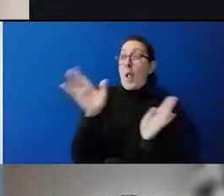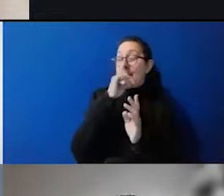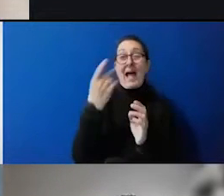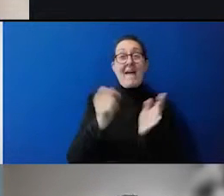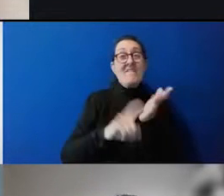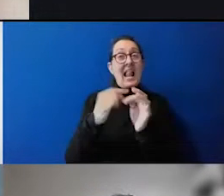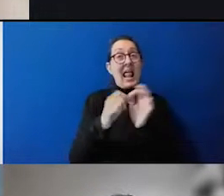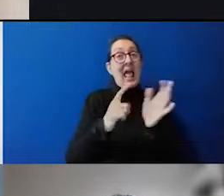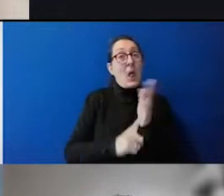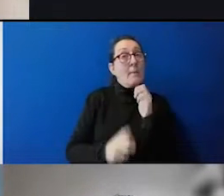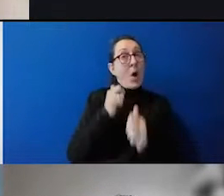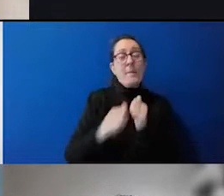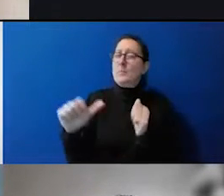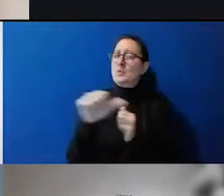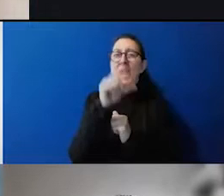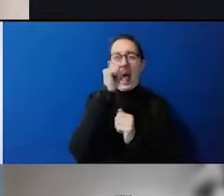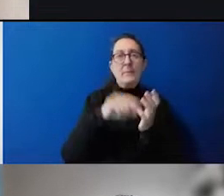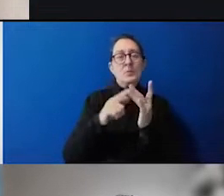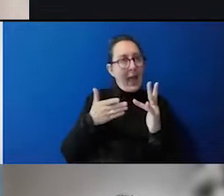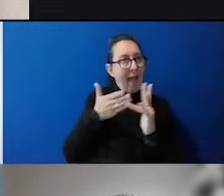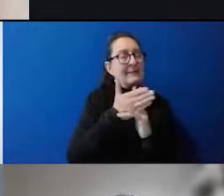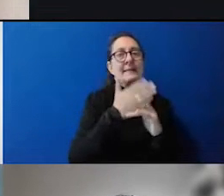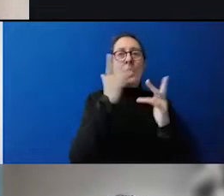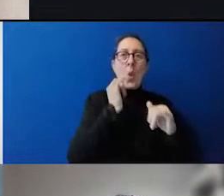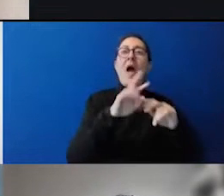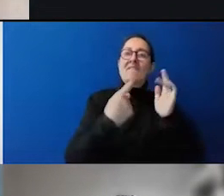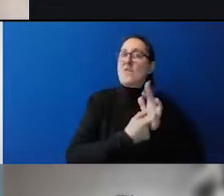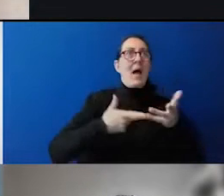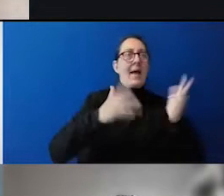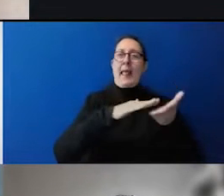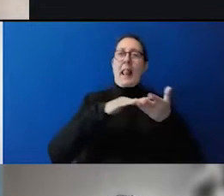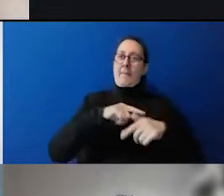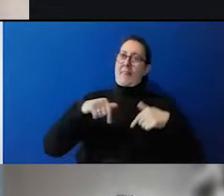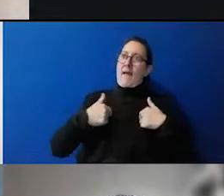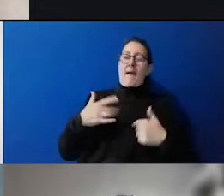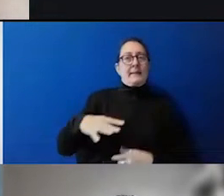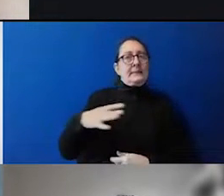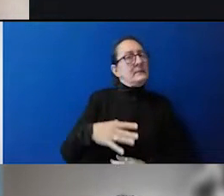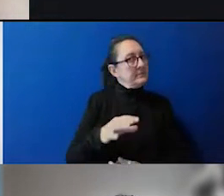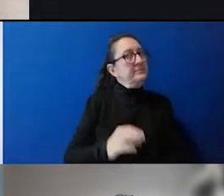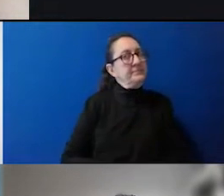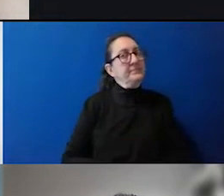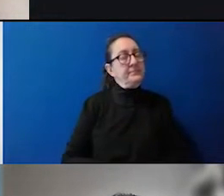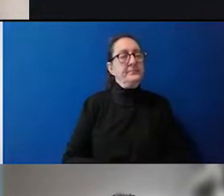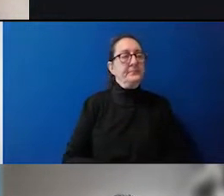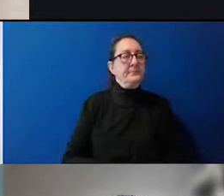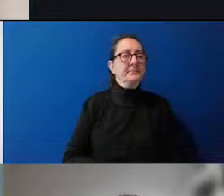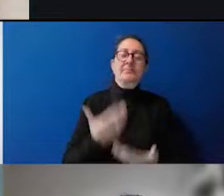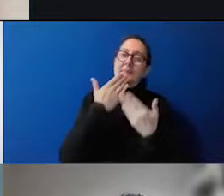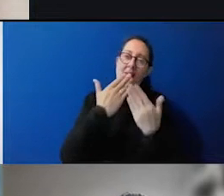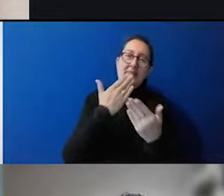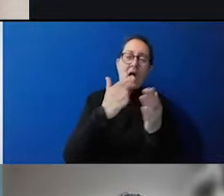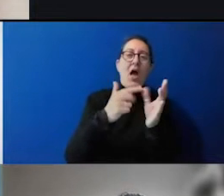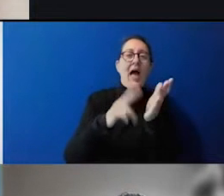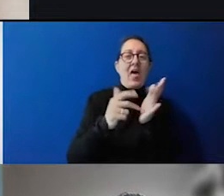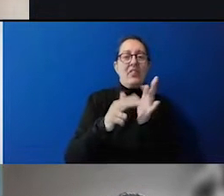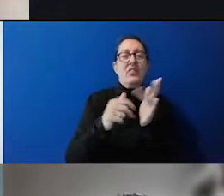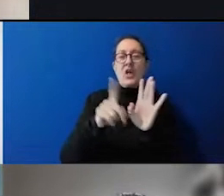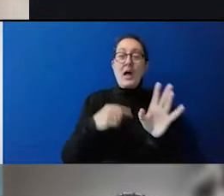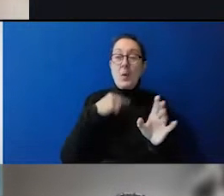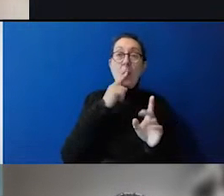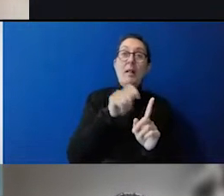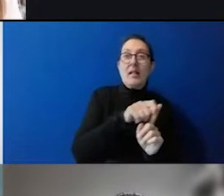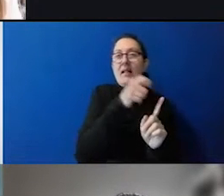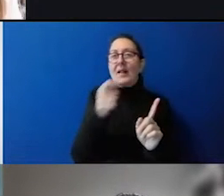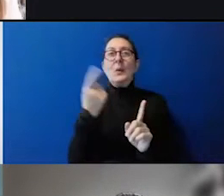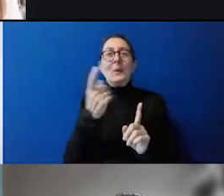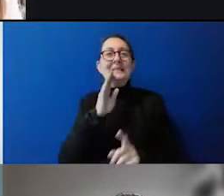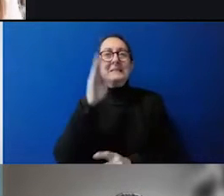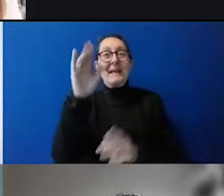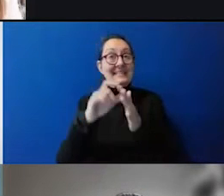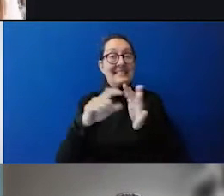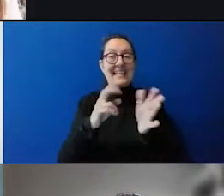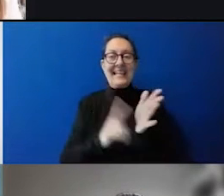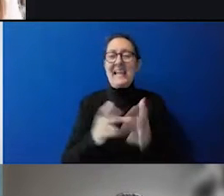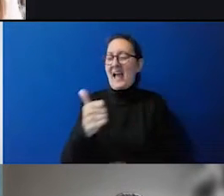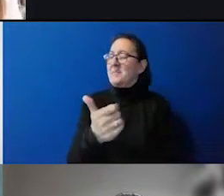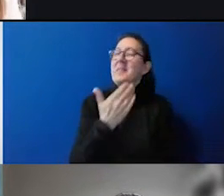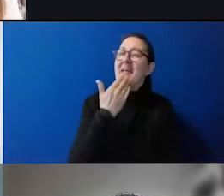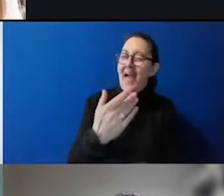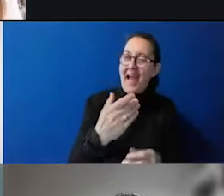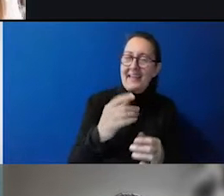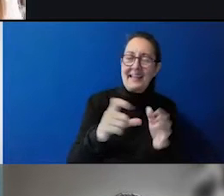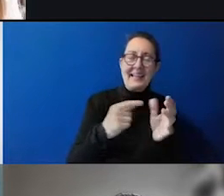need thank you so much for the Anthony um we might move on to Dean ah great thanks Karina um